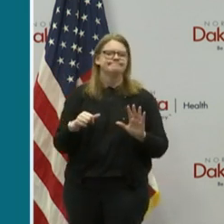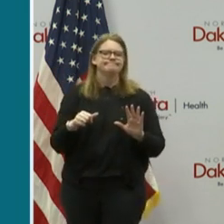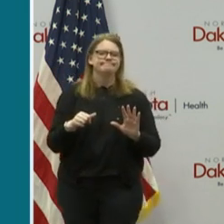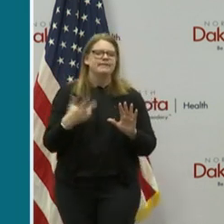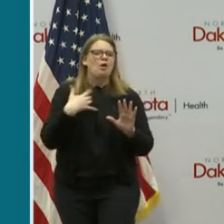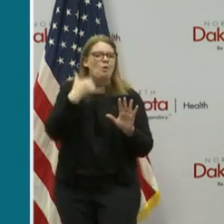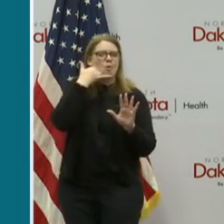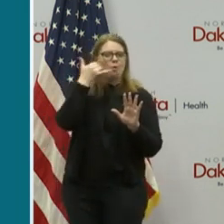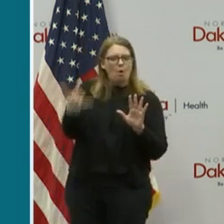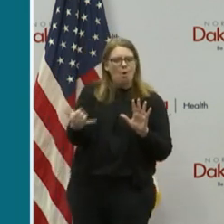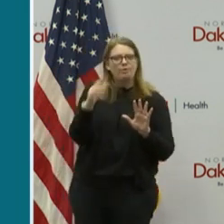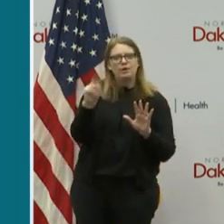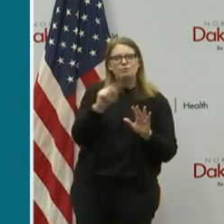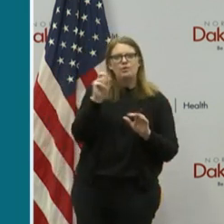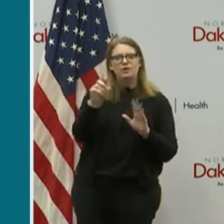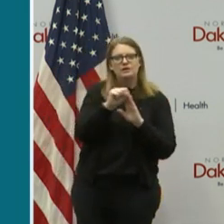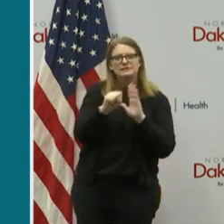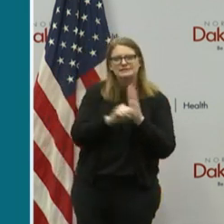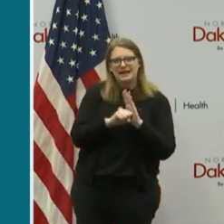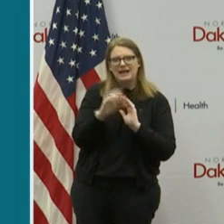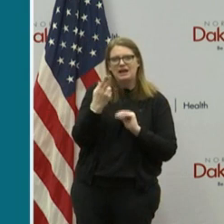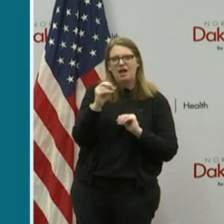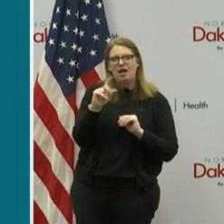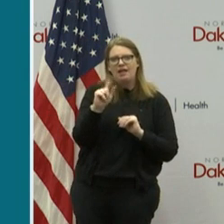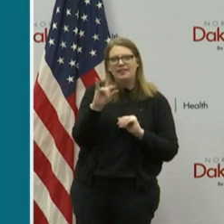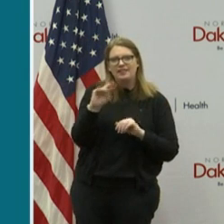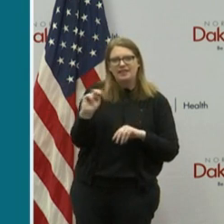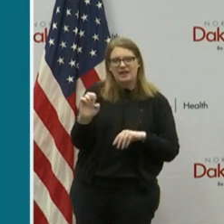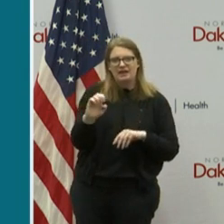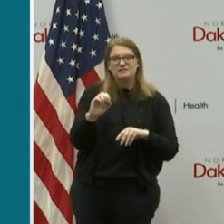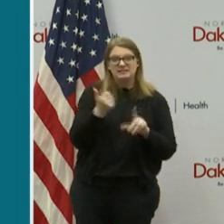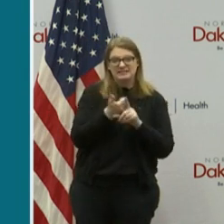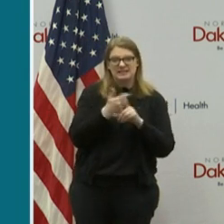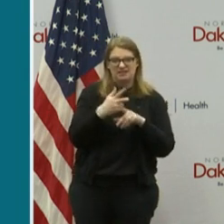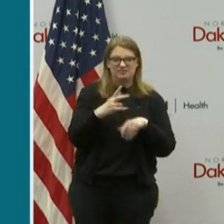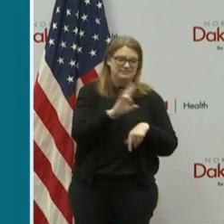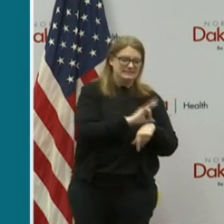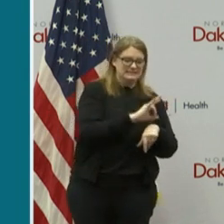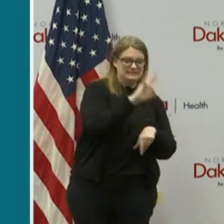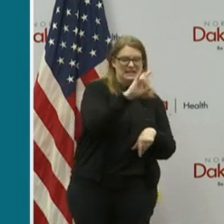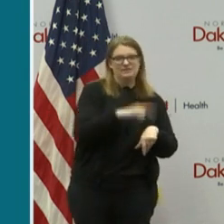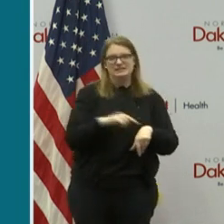TEST COMPLETED OR ARE TURNED DOWN BY A PROVIDER WE ASK YOU TO CALL OUR NORTH DAKOTA STATE